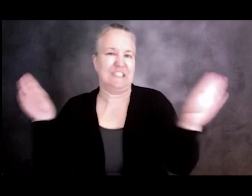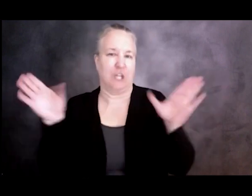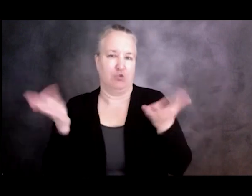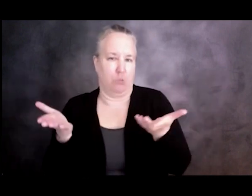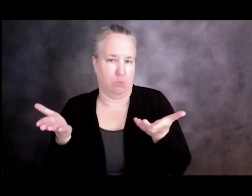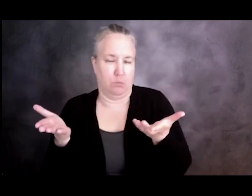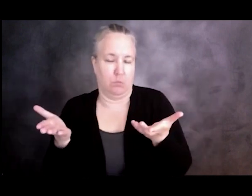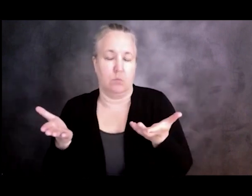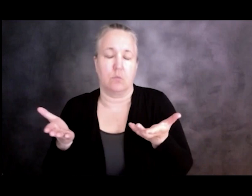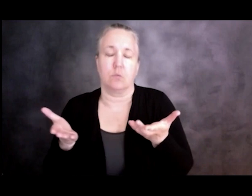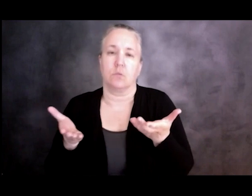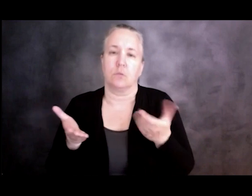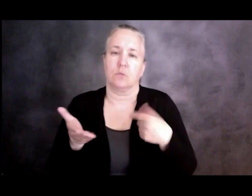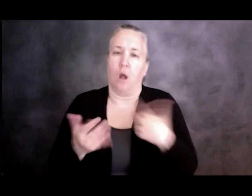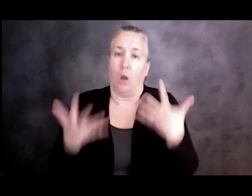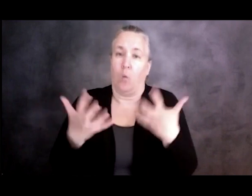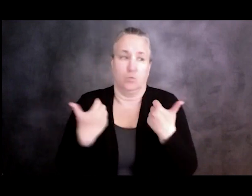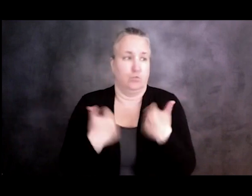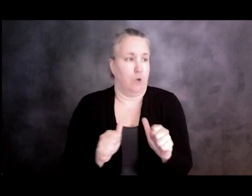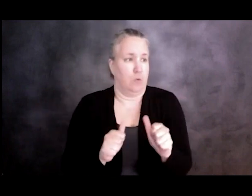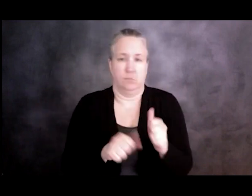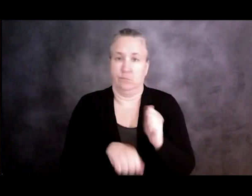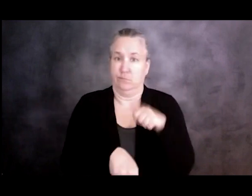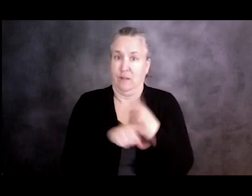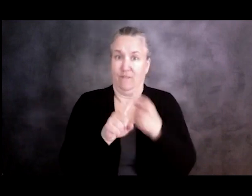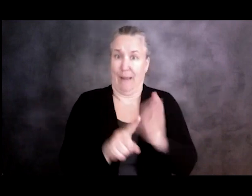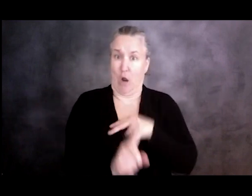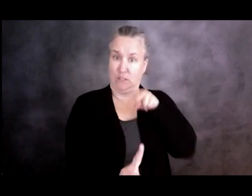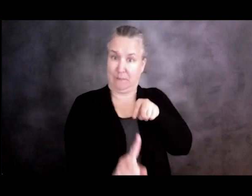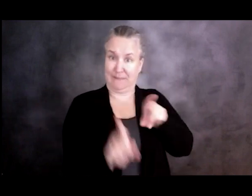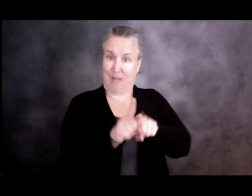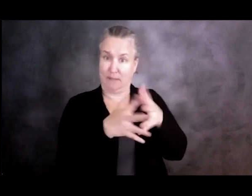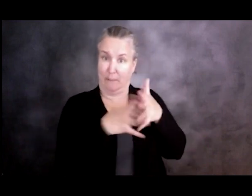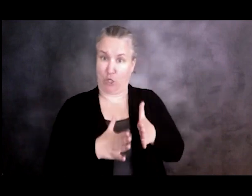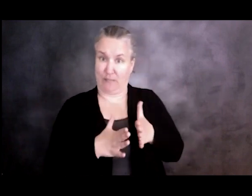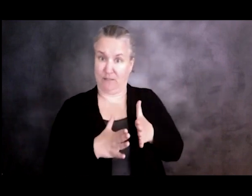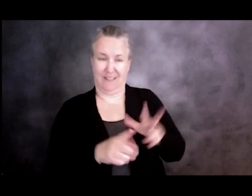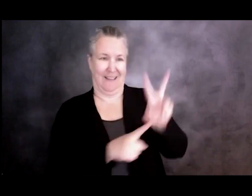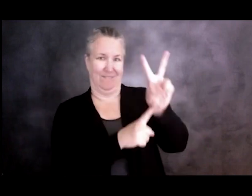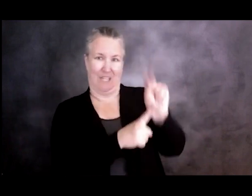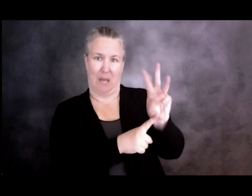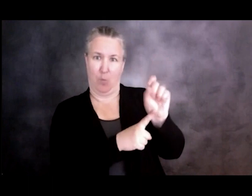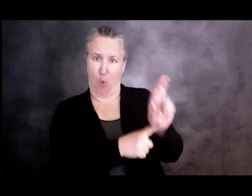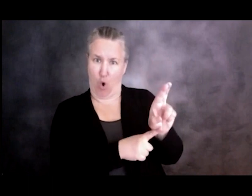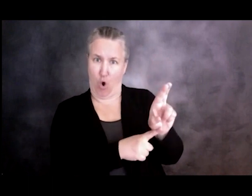What I wanted to do was to try to establish that from our perspective as Americans, this Vietnam War that's been such a preoccupation for the United